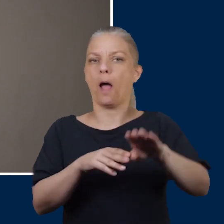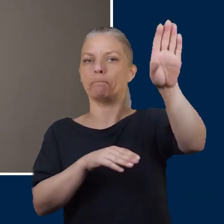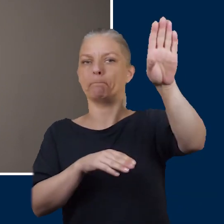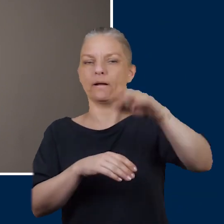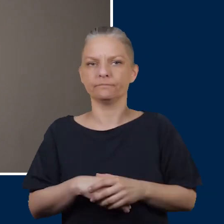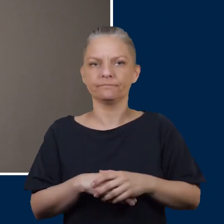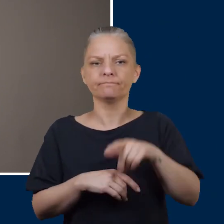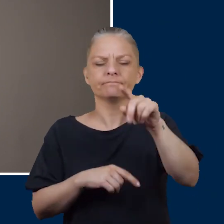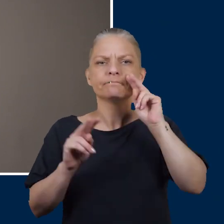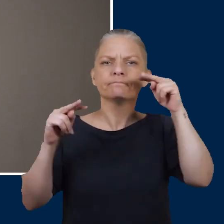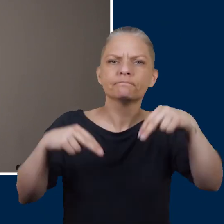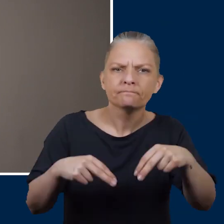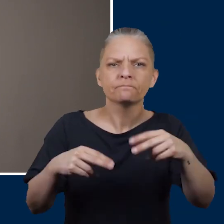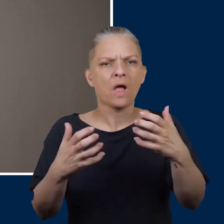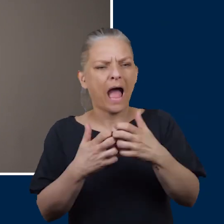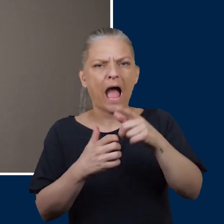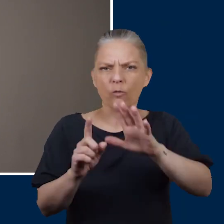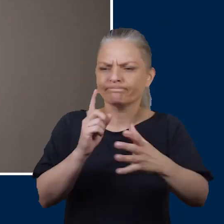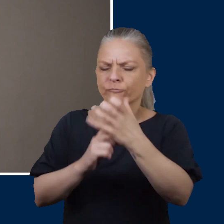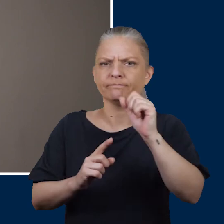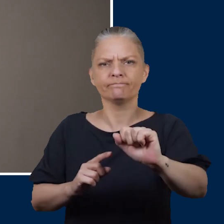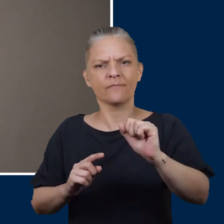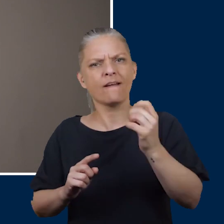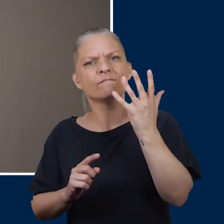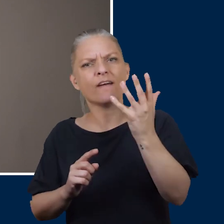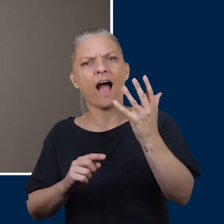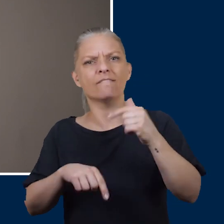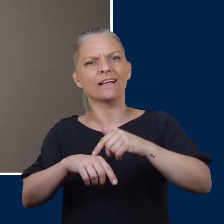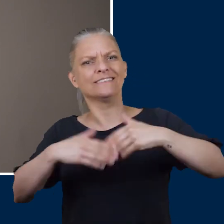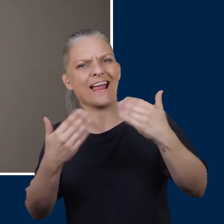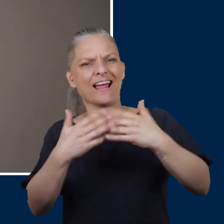Ways in which you can look towards achieving your five a day for example could be a portion